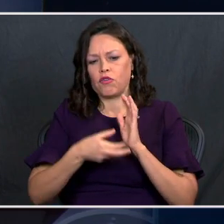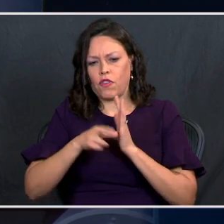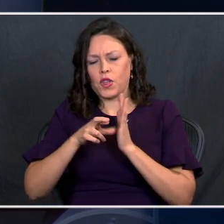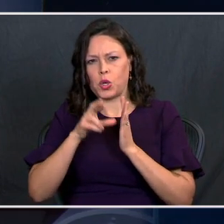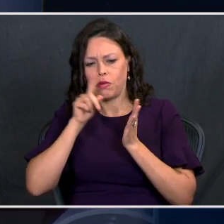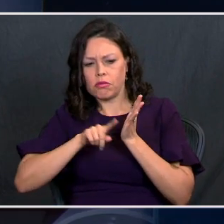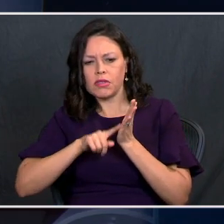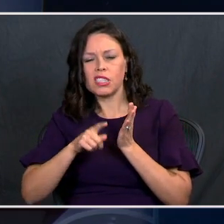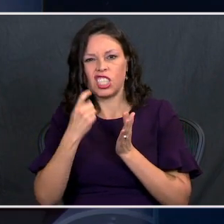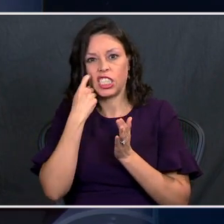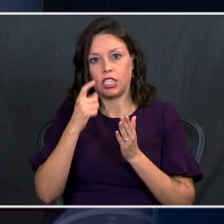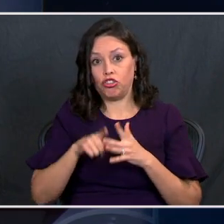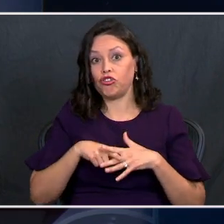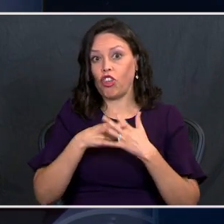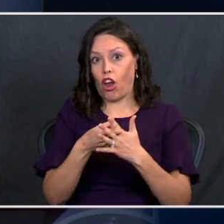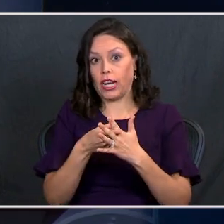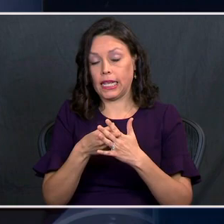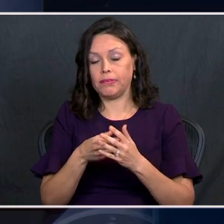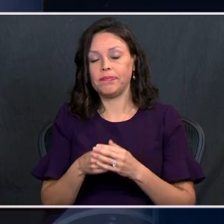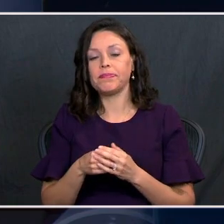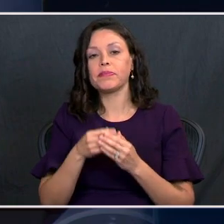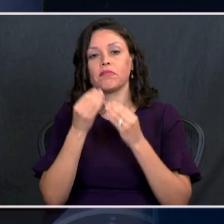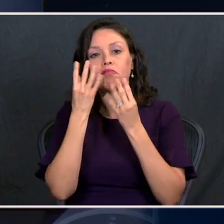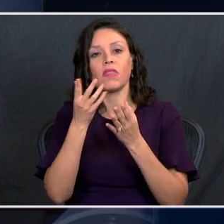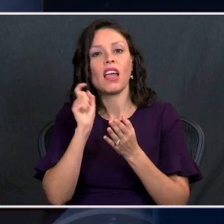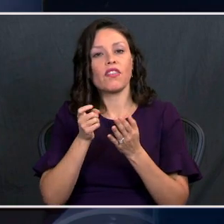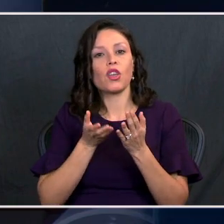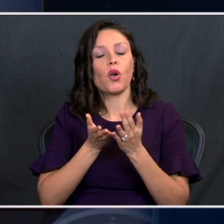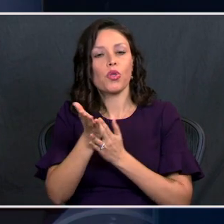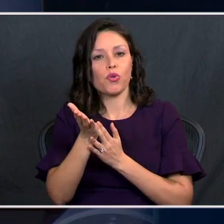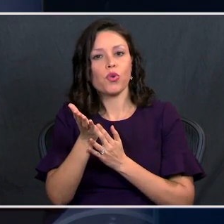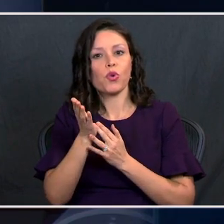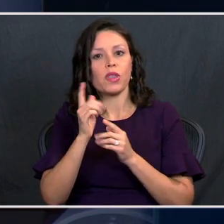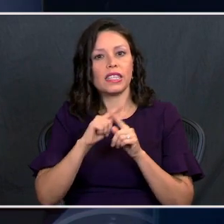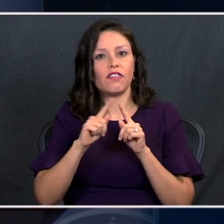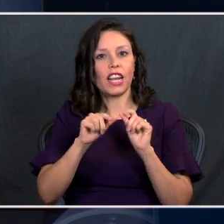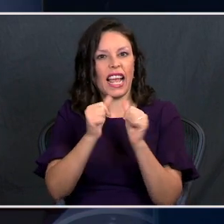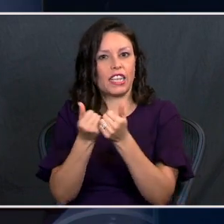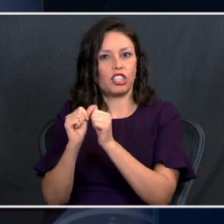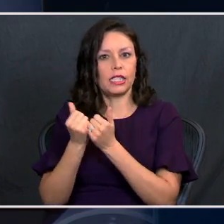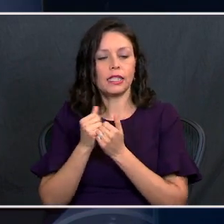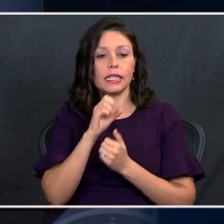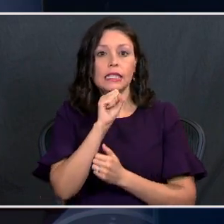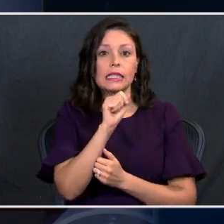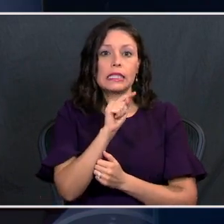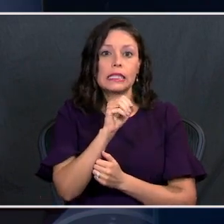And as I -- as I noted, they will need to go through the interagency, so the State Department, the Treasury Department,